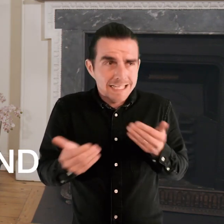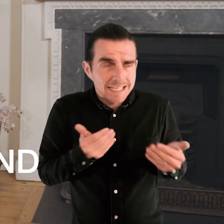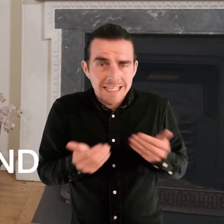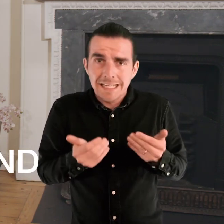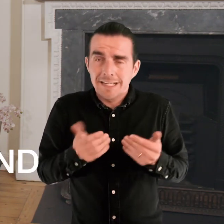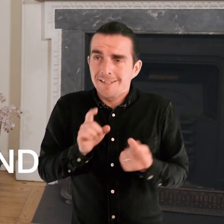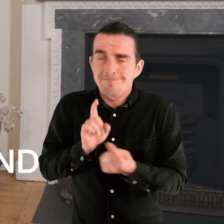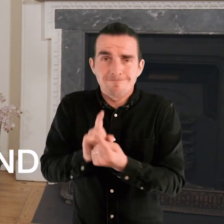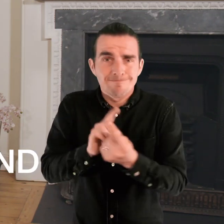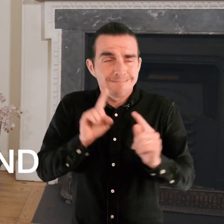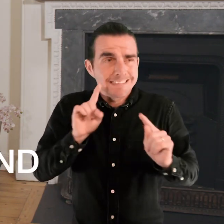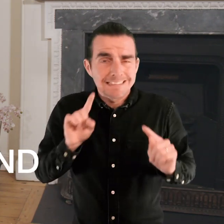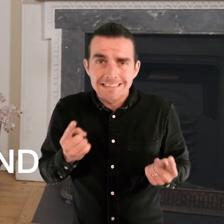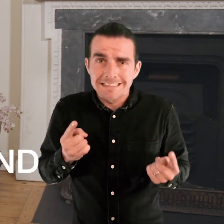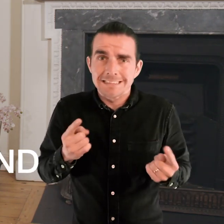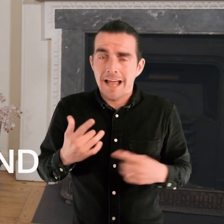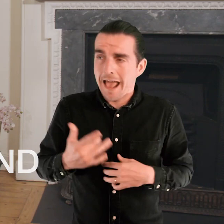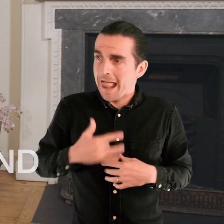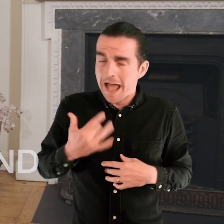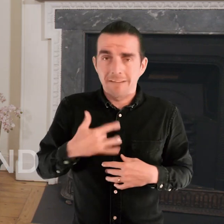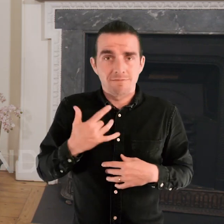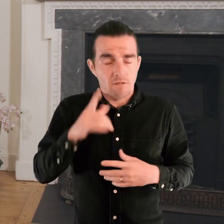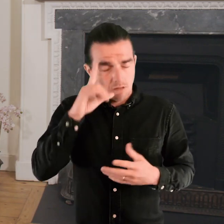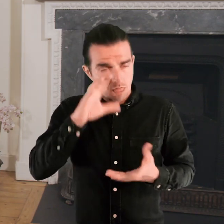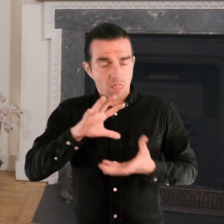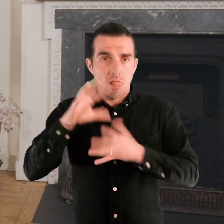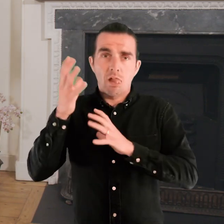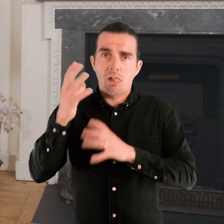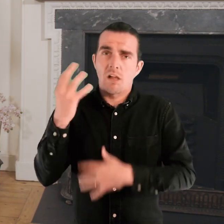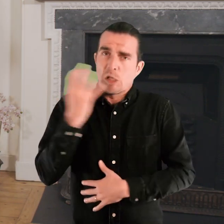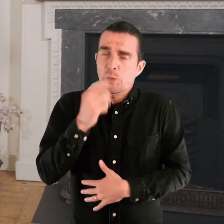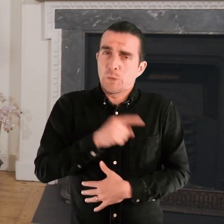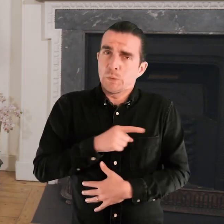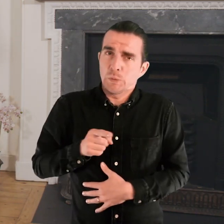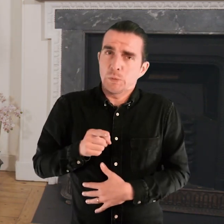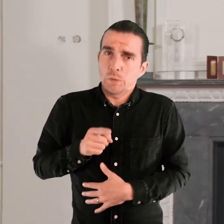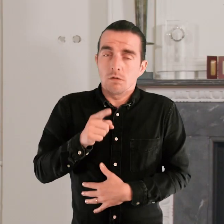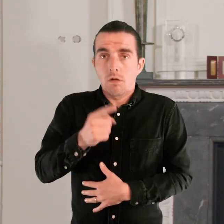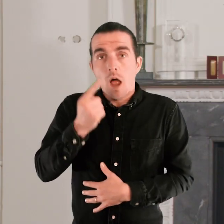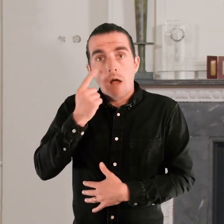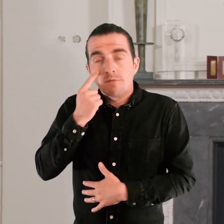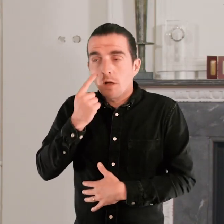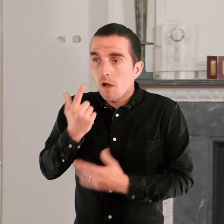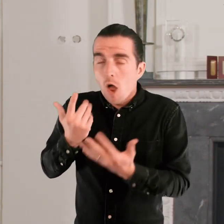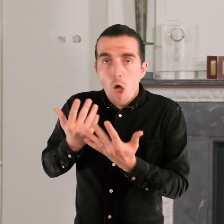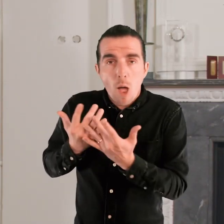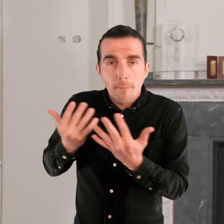in terms of their lives, the quality of their lives, they have been damaged the most. If you look at the numbers,